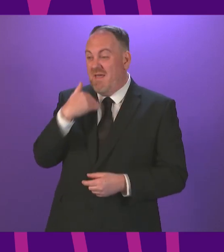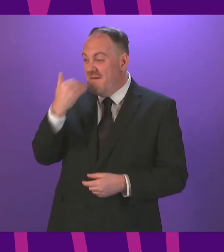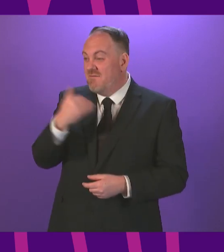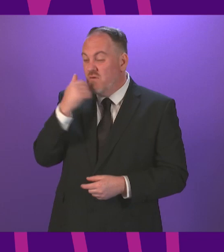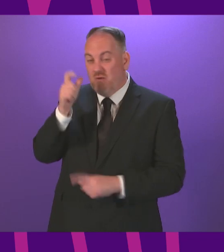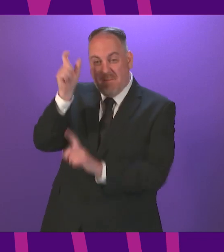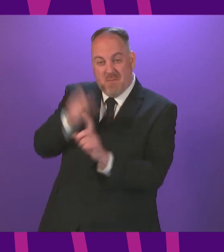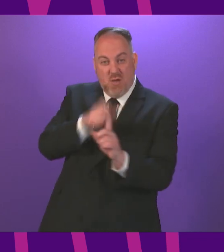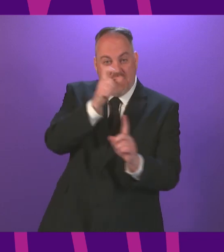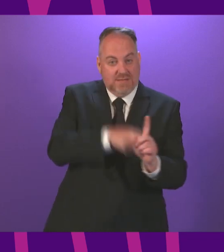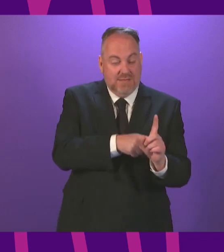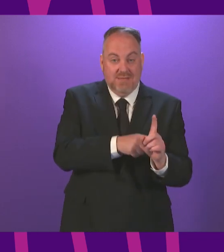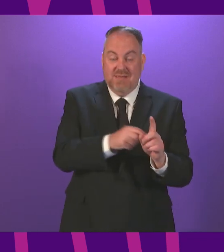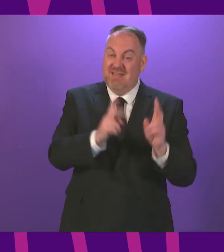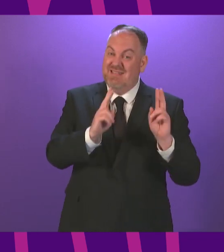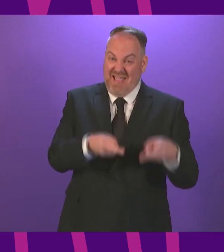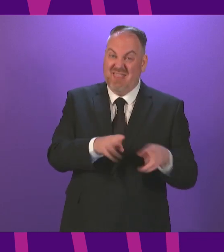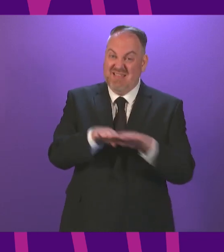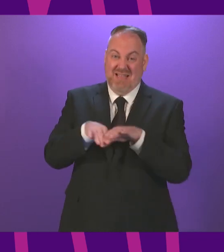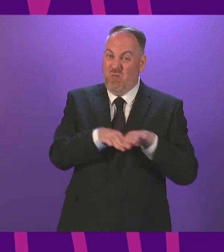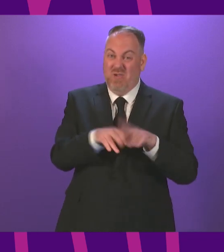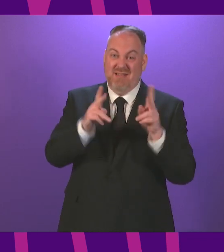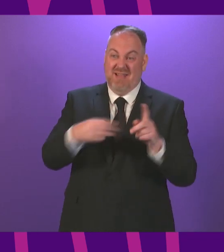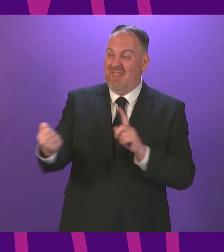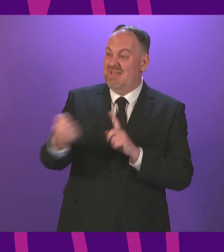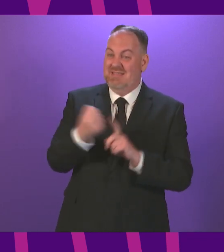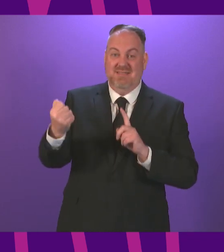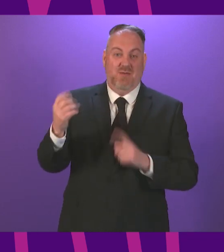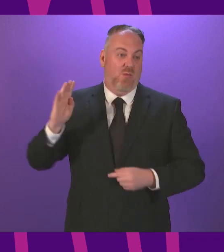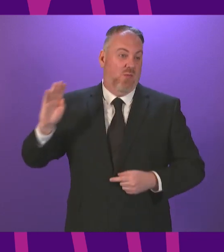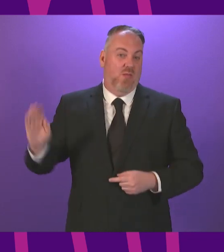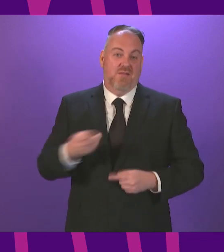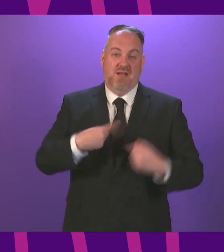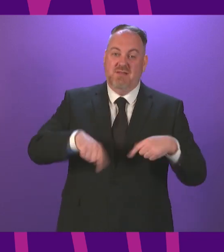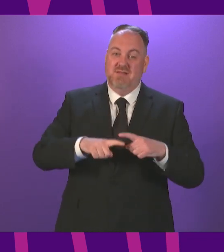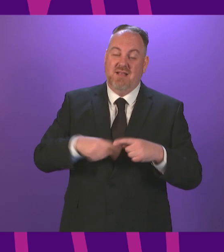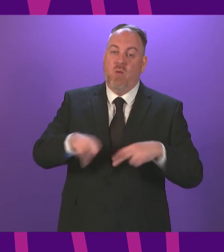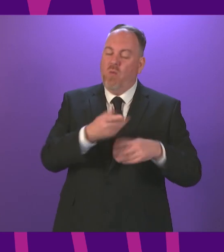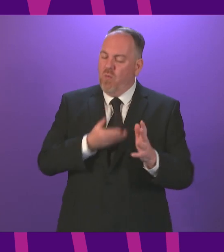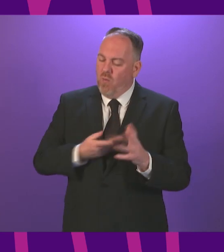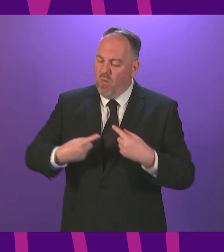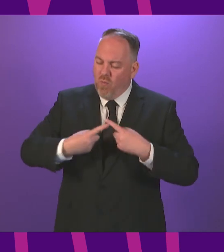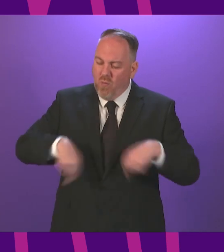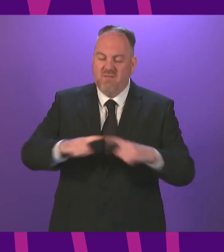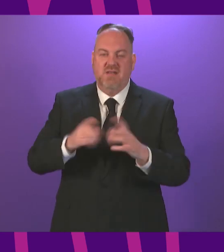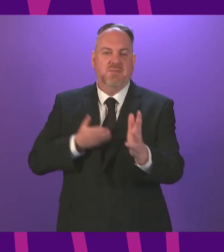indeed, equal. Death comes to us all, and every family faces the pain of loss. Regardless of our